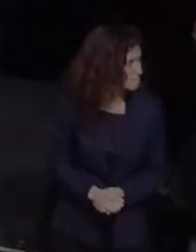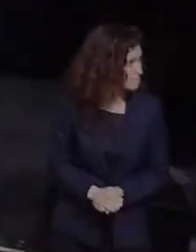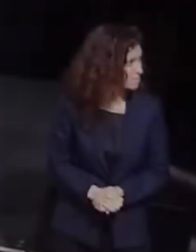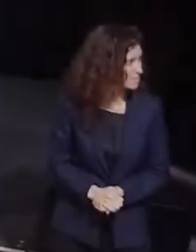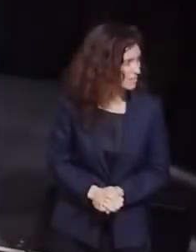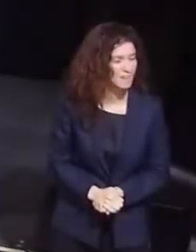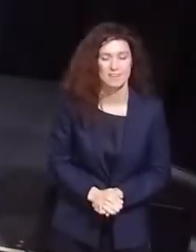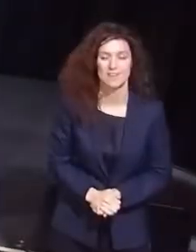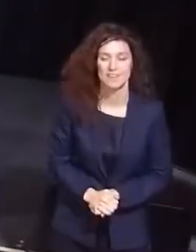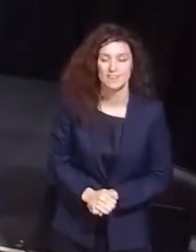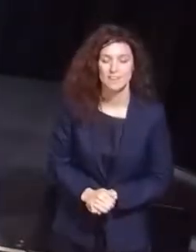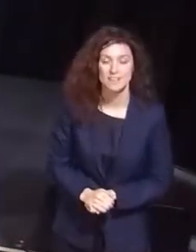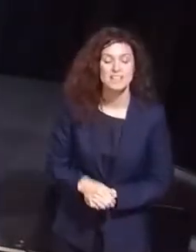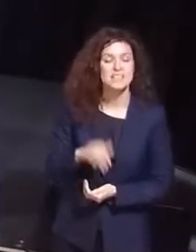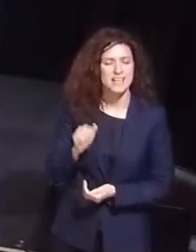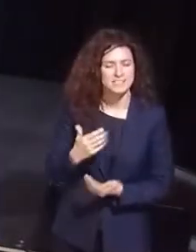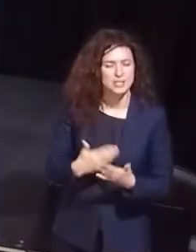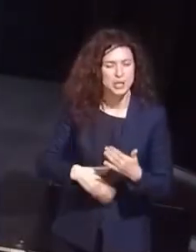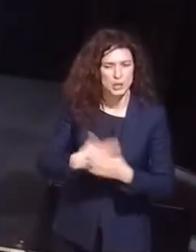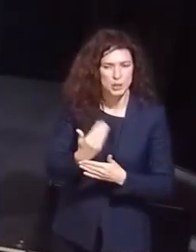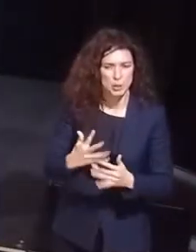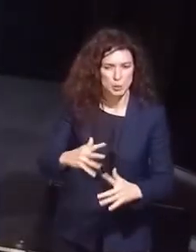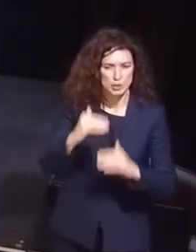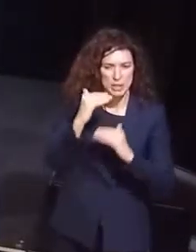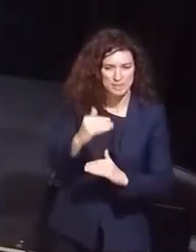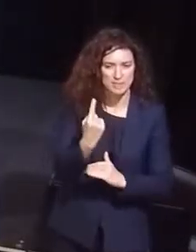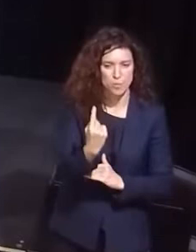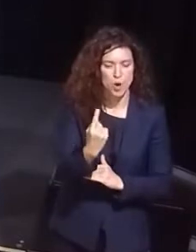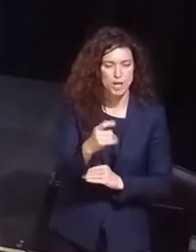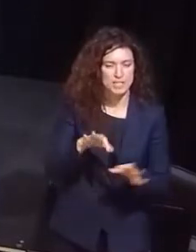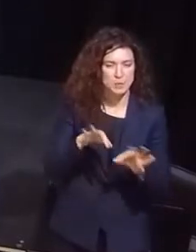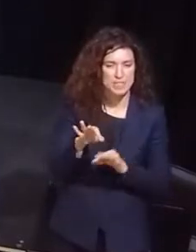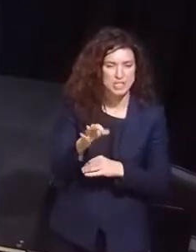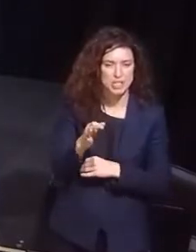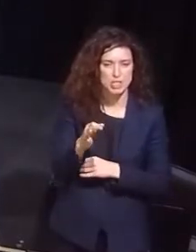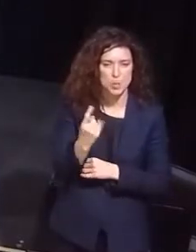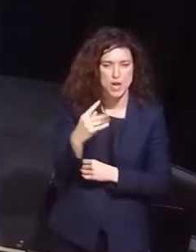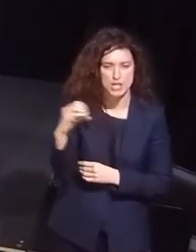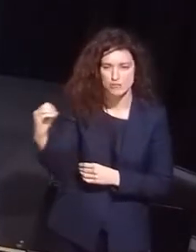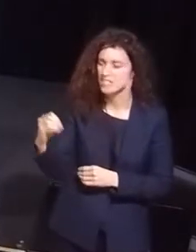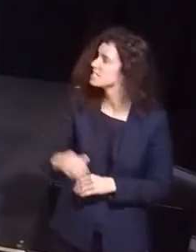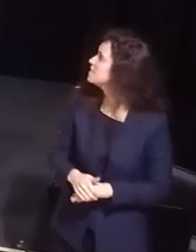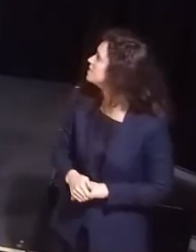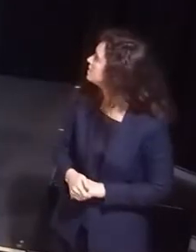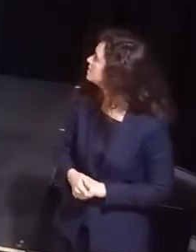Yeah, this is a revised chapter from One Switch 100. And it's about Reg Maling